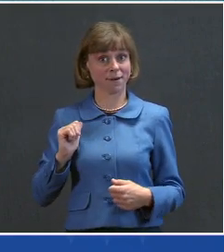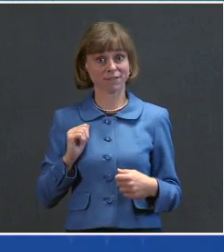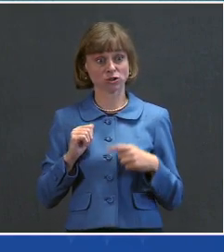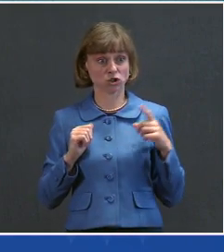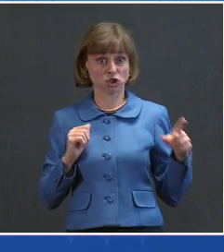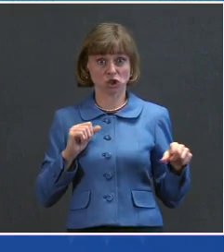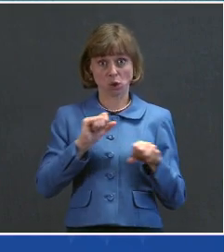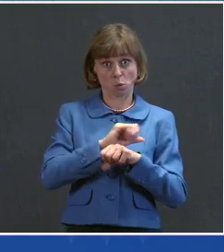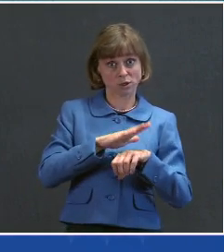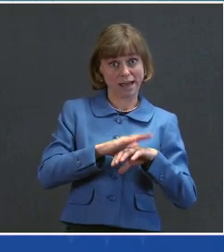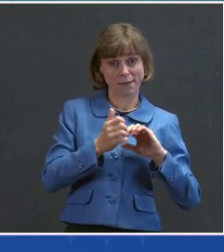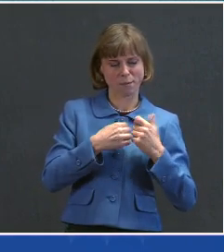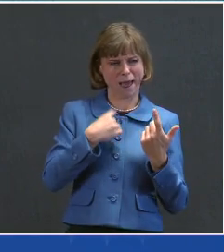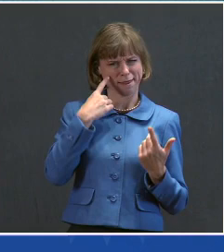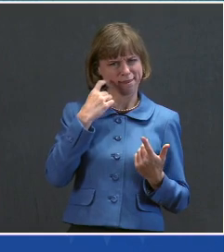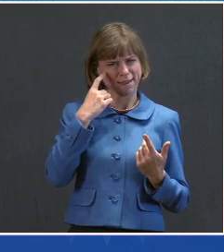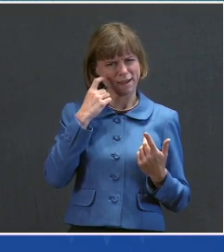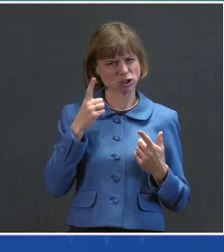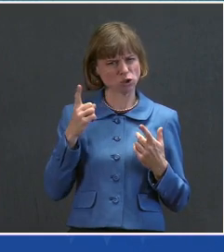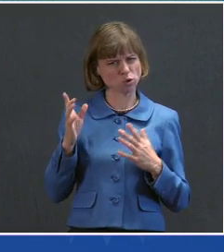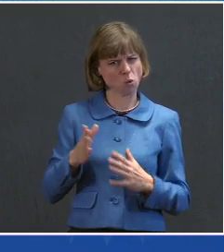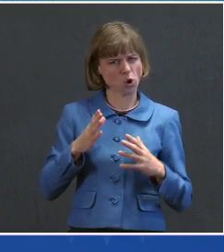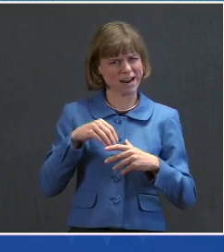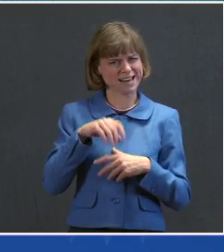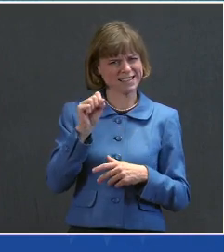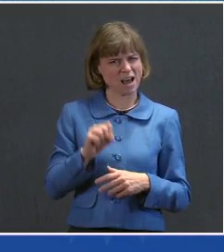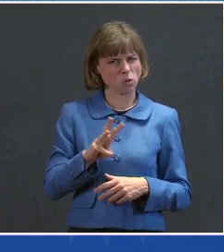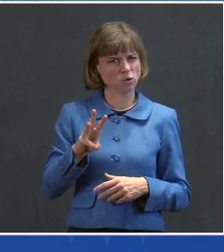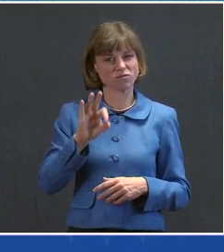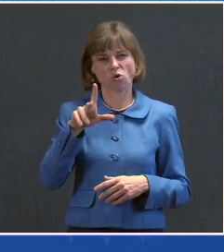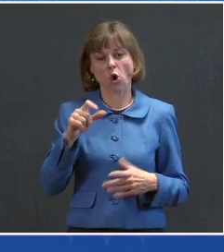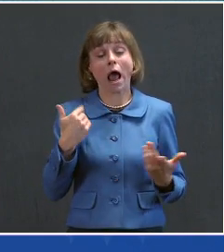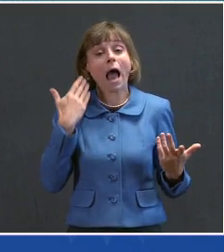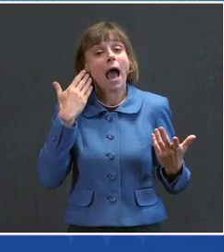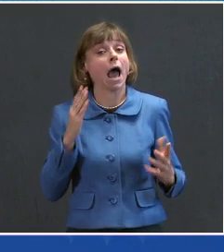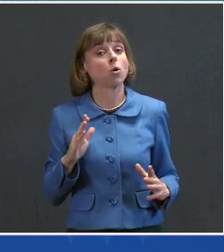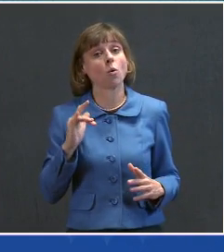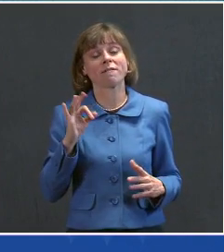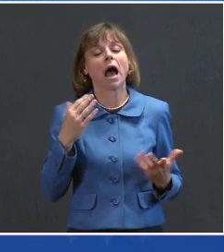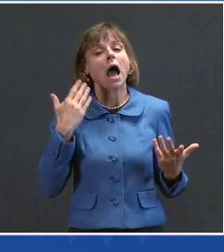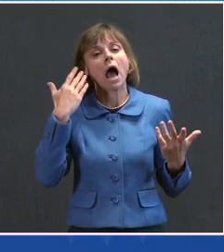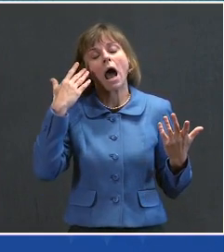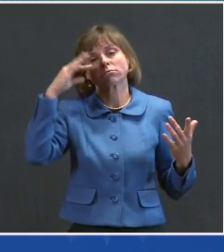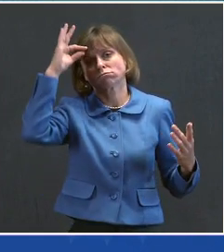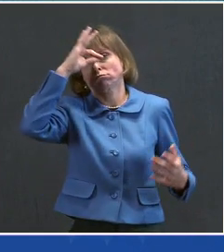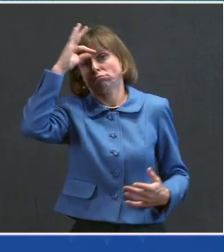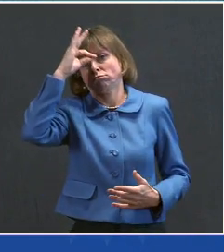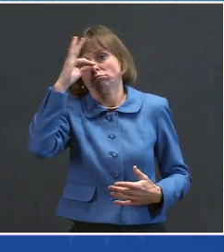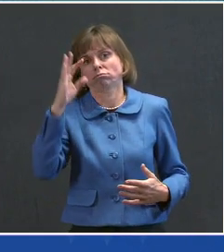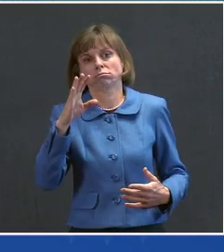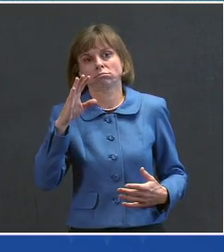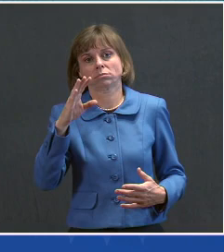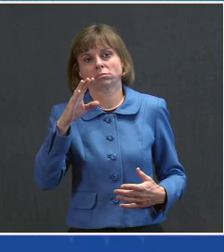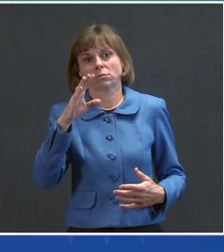I believe she was an organizer in Southwest Florida. I don't know if they had -- I'm not aware of a personal relationship that they had